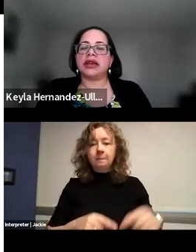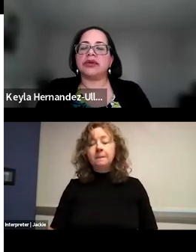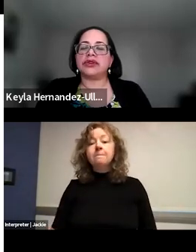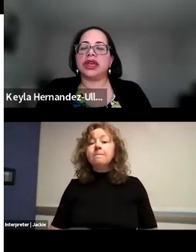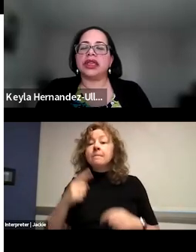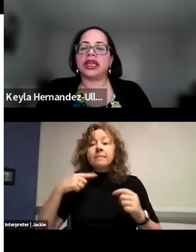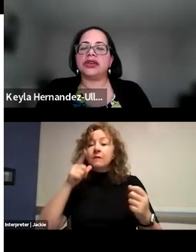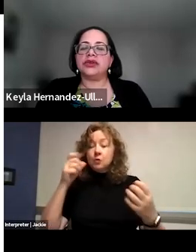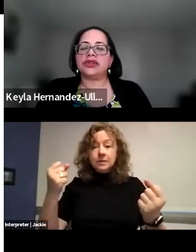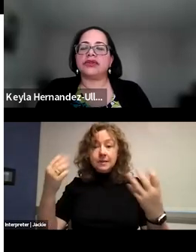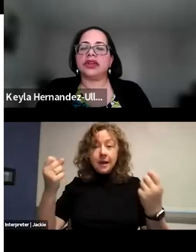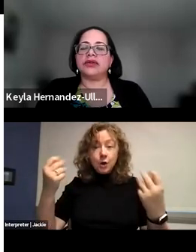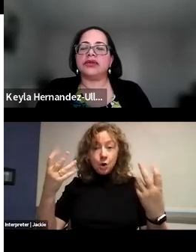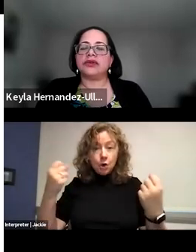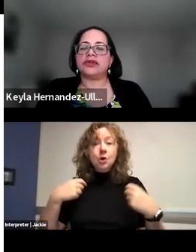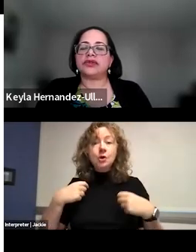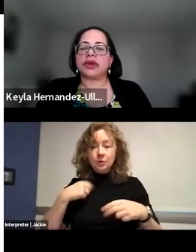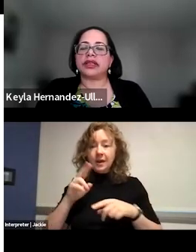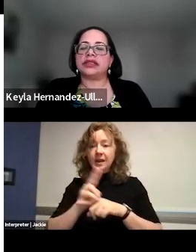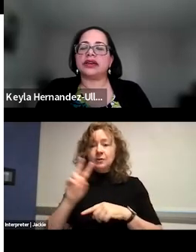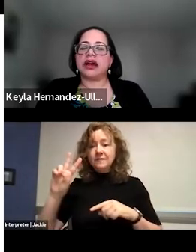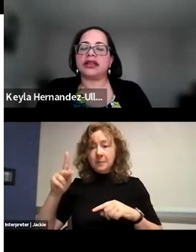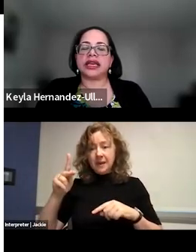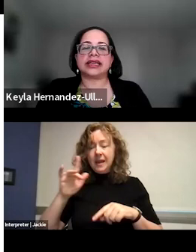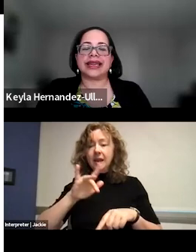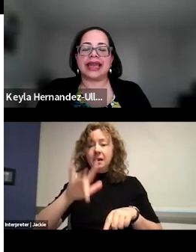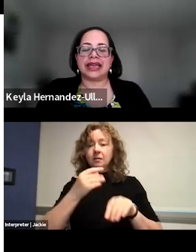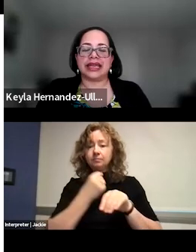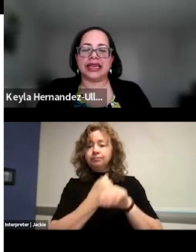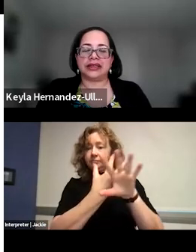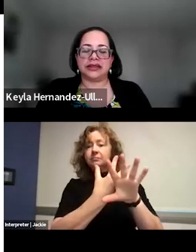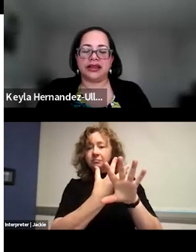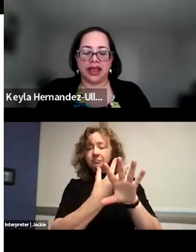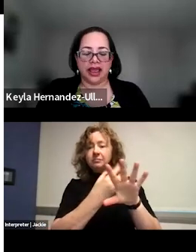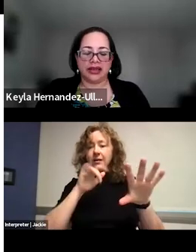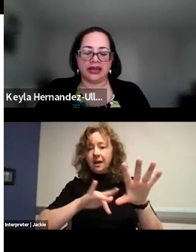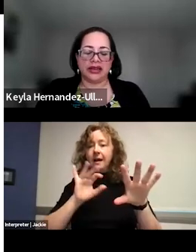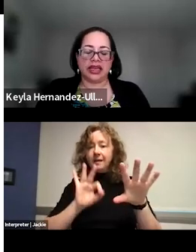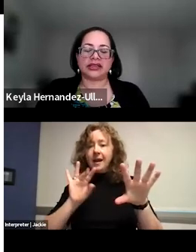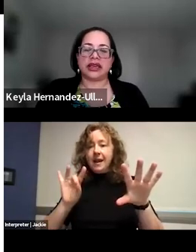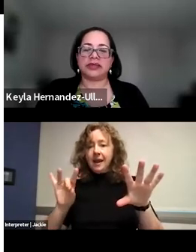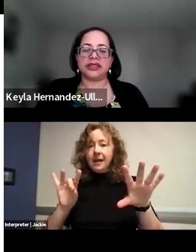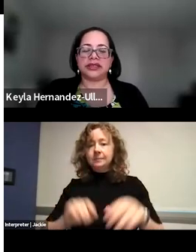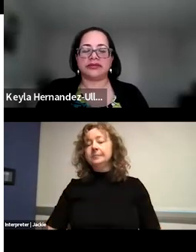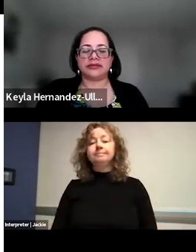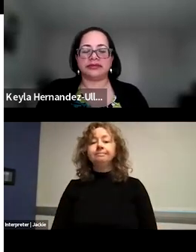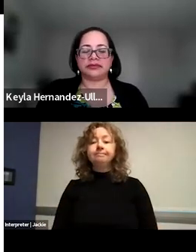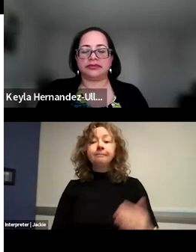Keyla Hernandez-Ulloa: and for persons using American sign language, they can use their video phones directly to contact. 988.